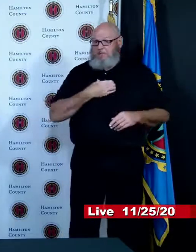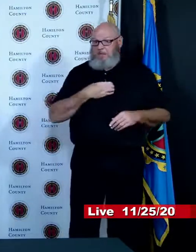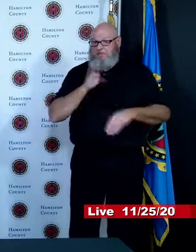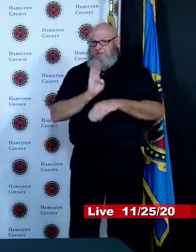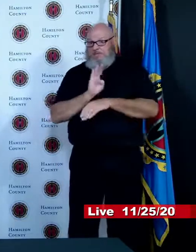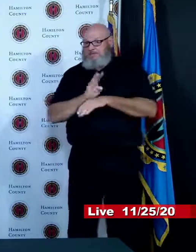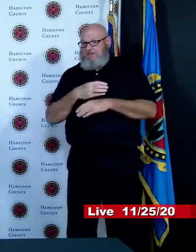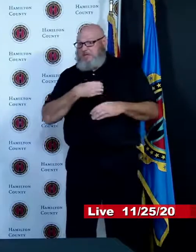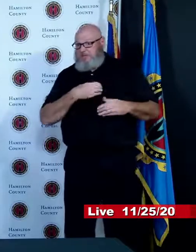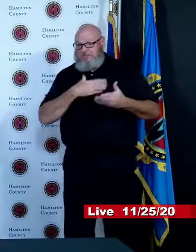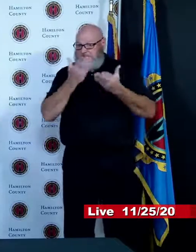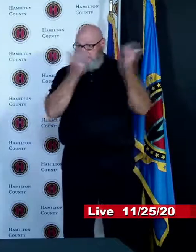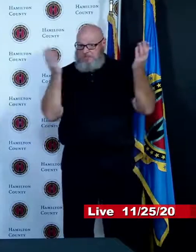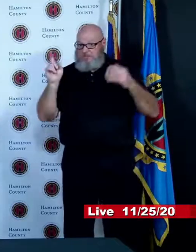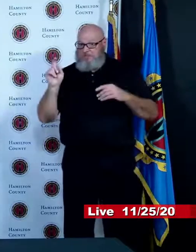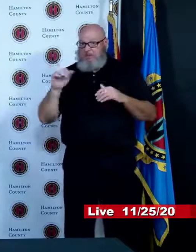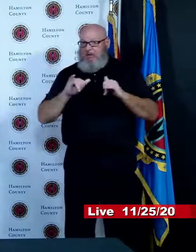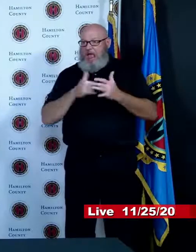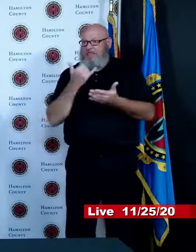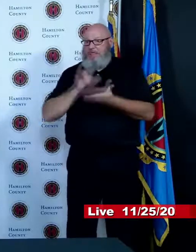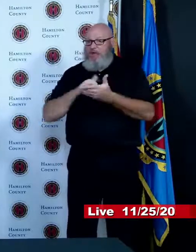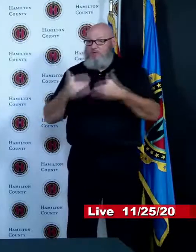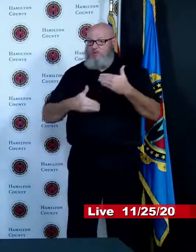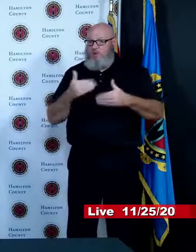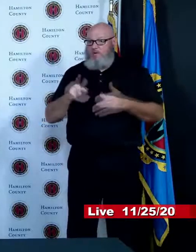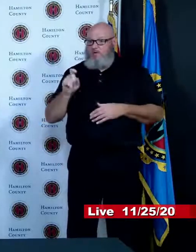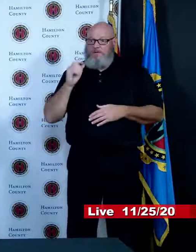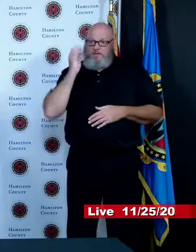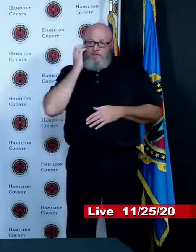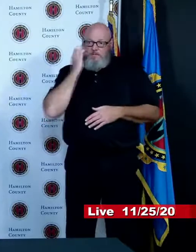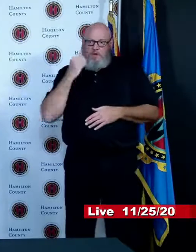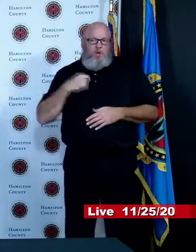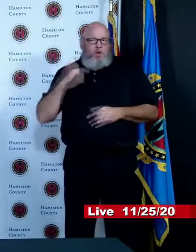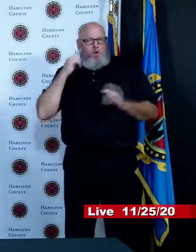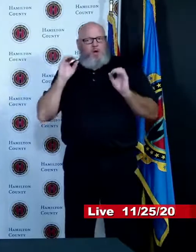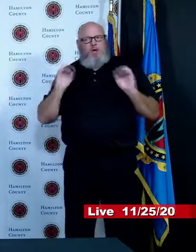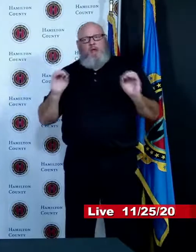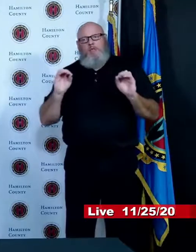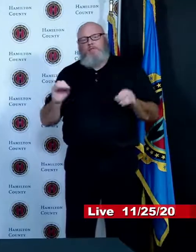our agency has received any complaints associated with the curfew we are still getting complaints